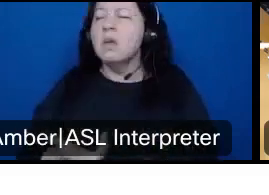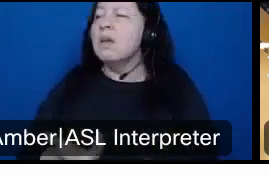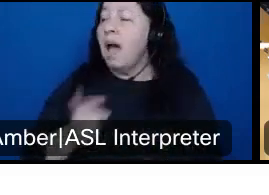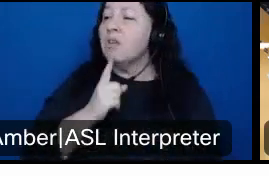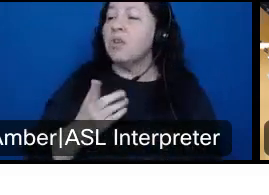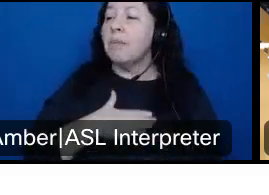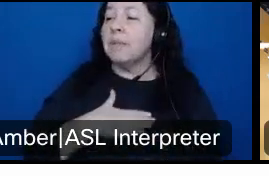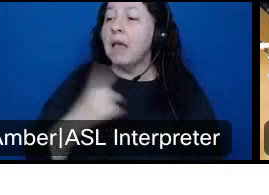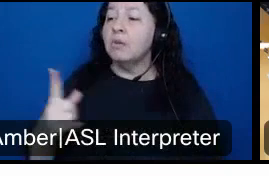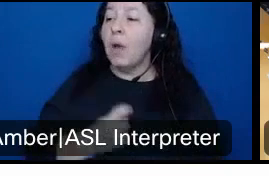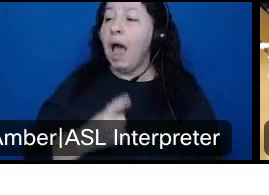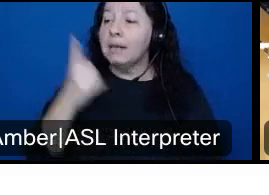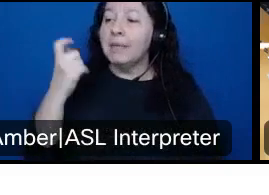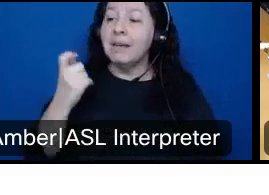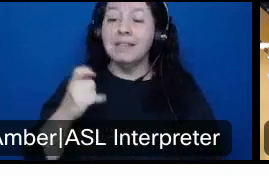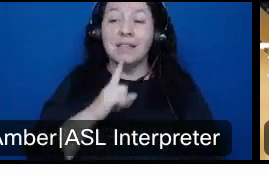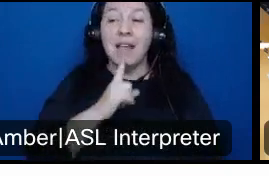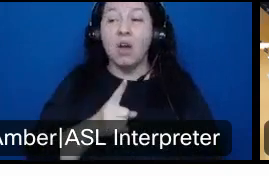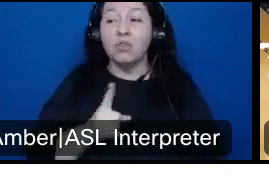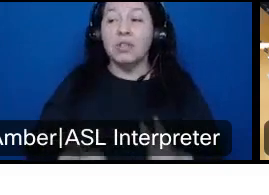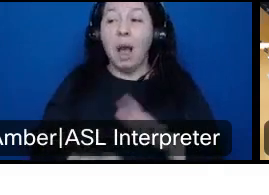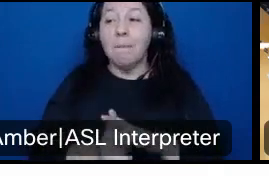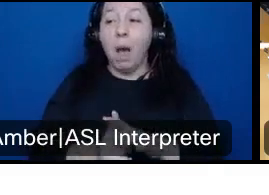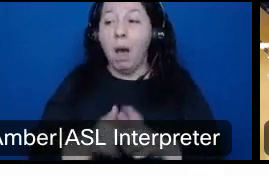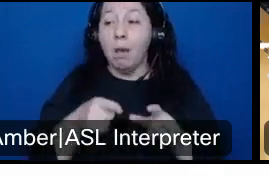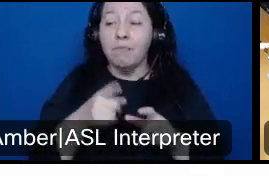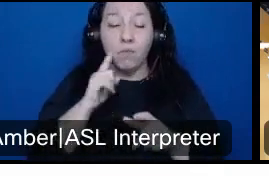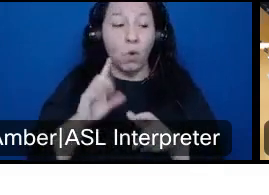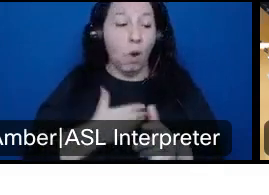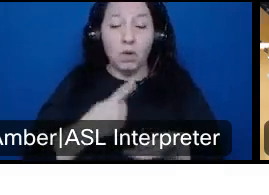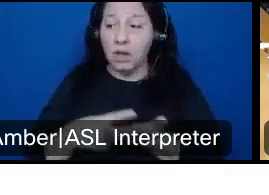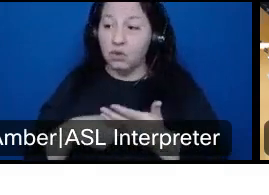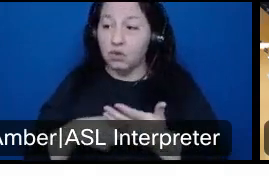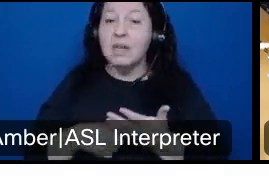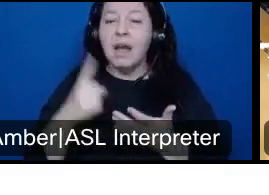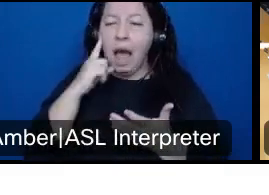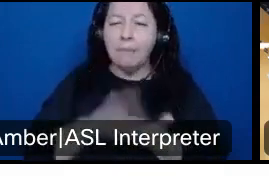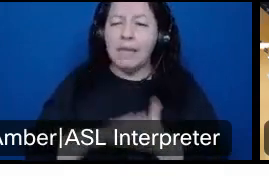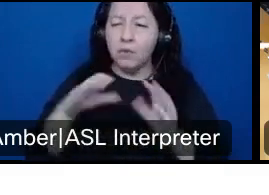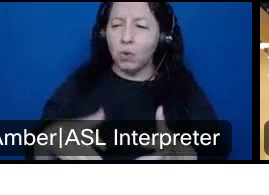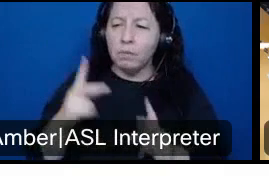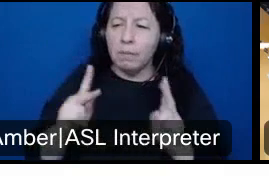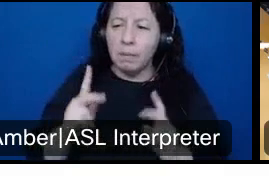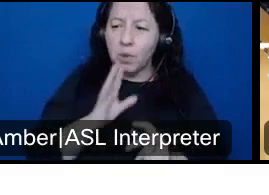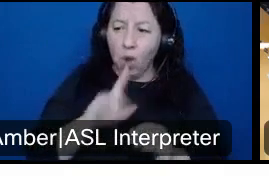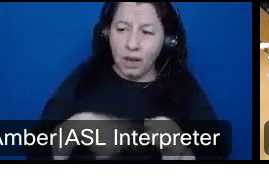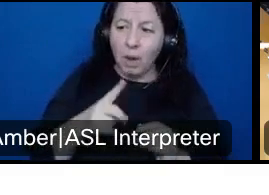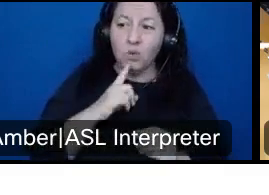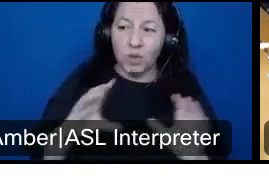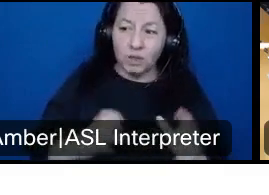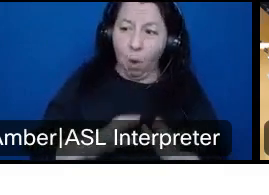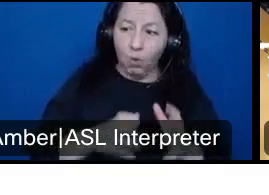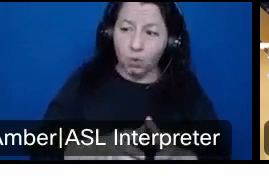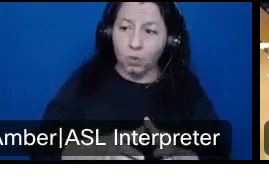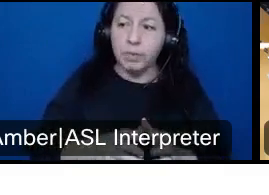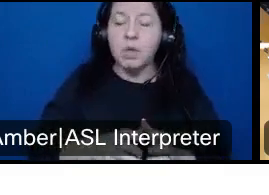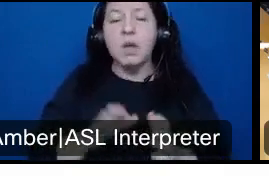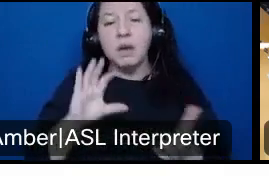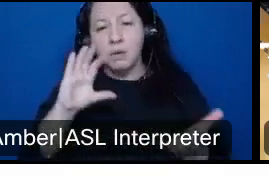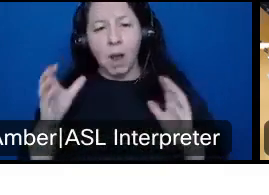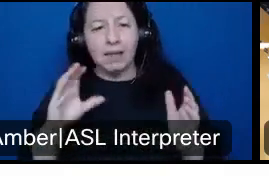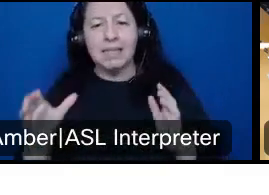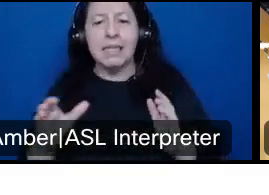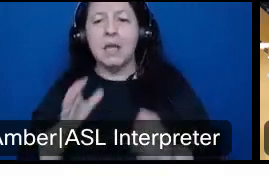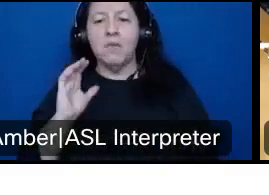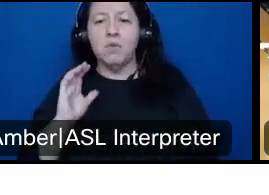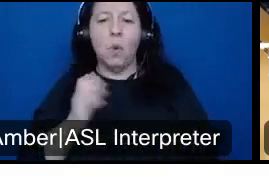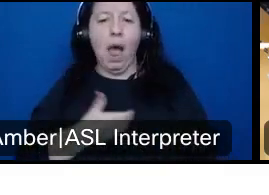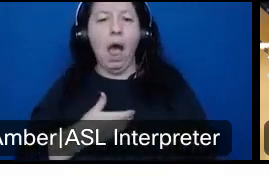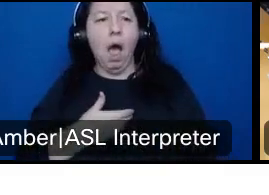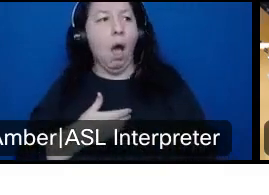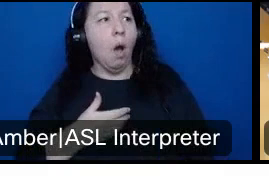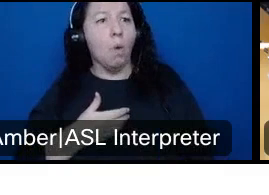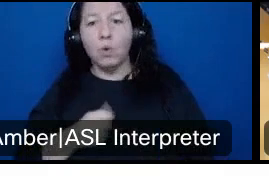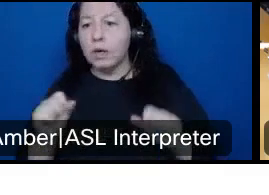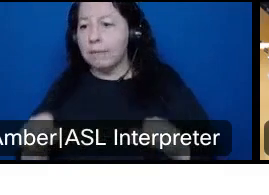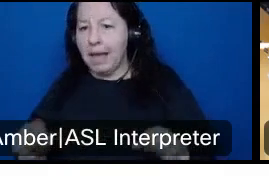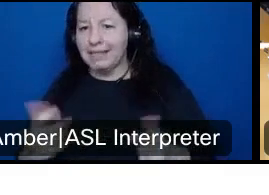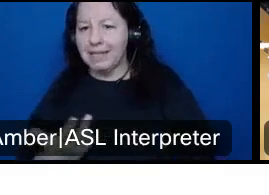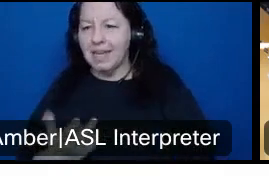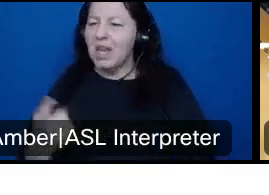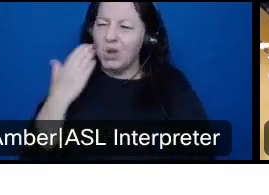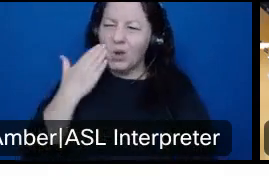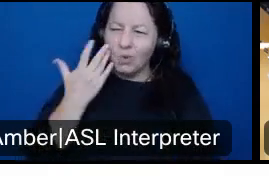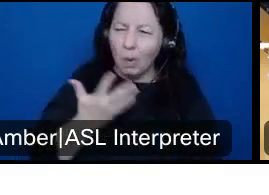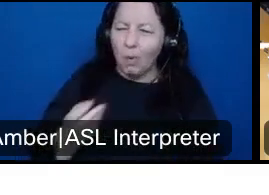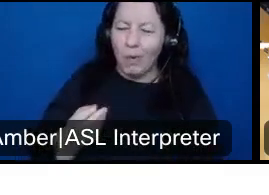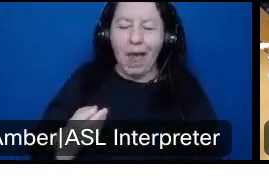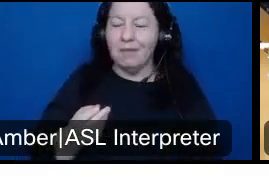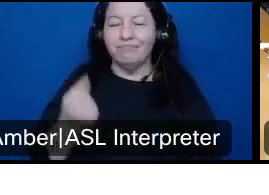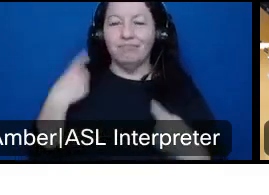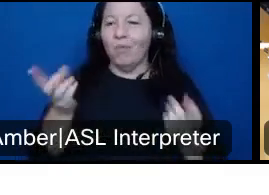I believe that the group of people that we're talking about is actually very small relative to, um, the, our size. I mean, it W, you know, and we've been very open that we have.